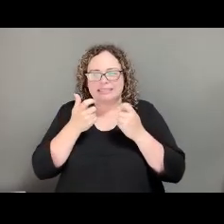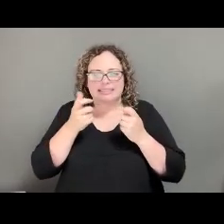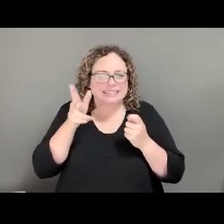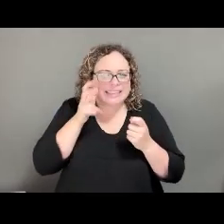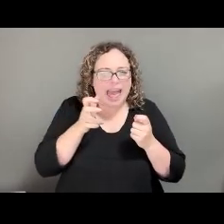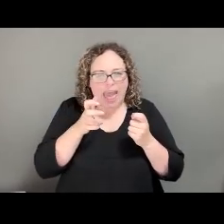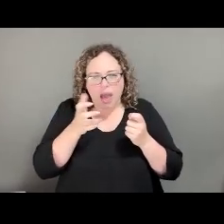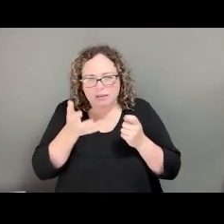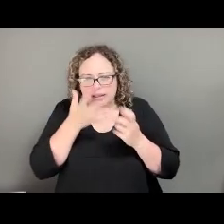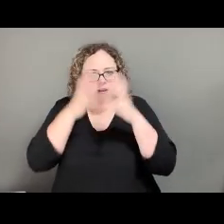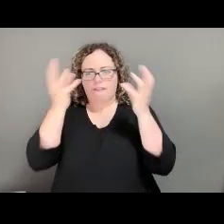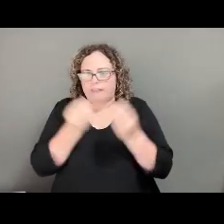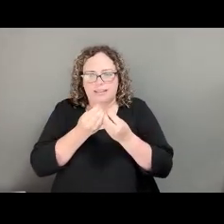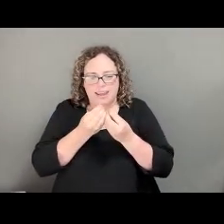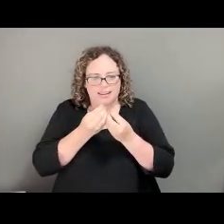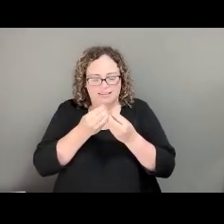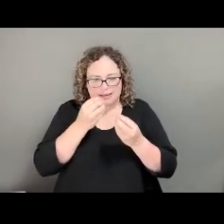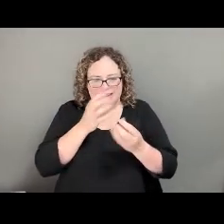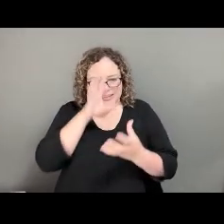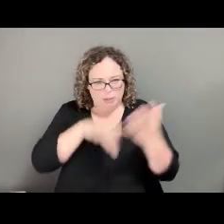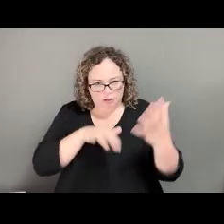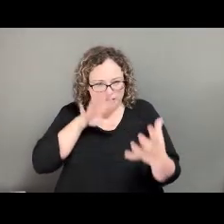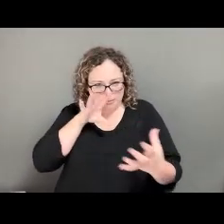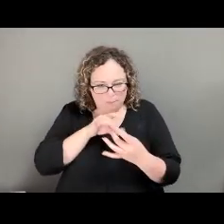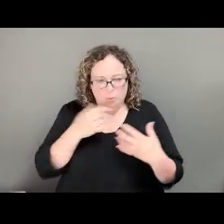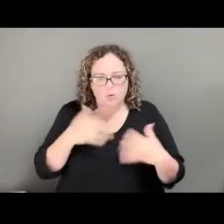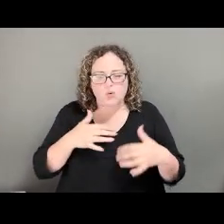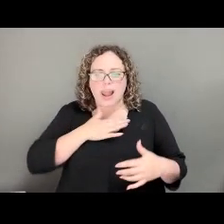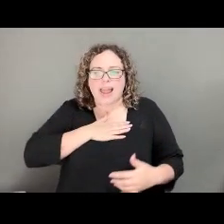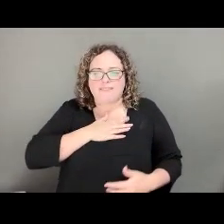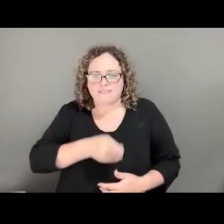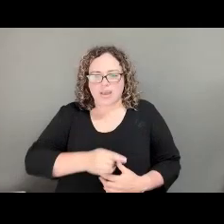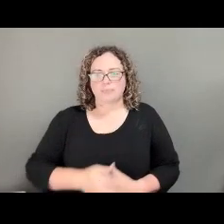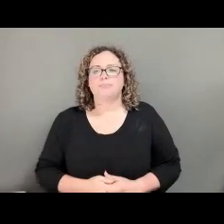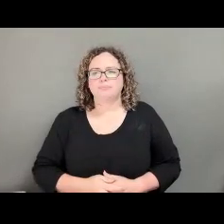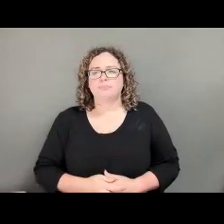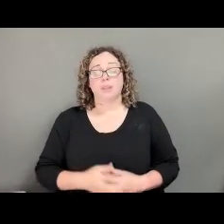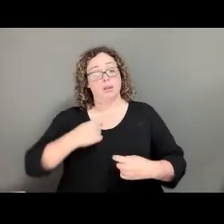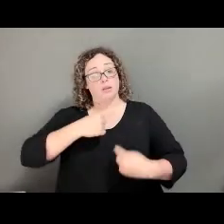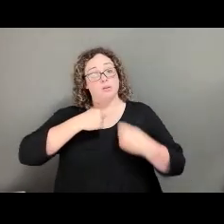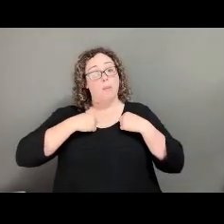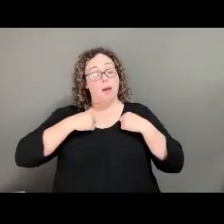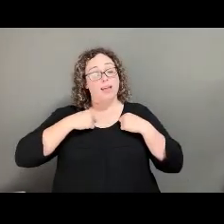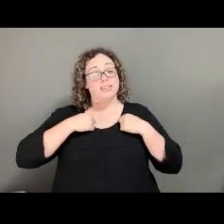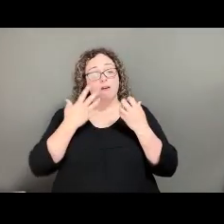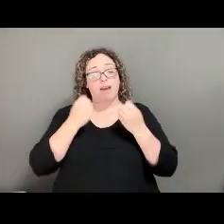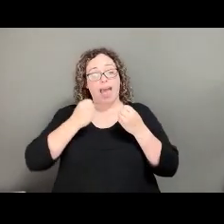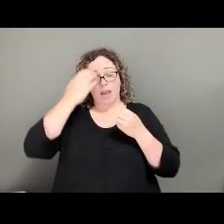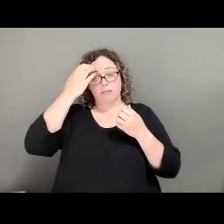For me, as someone with a neurological condition where a lot of my symptoms are triggered by sensory input